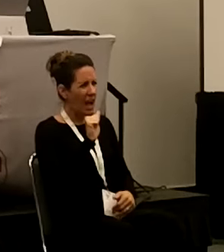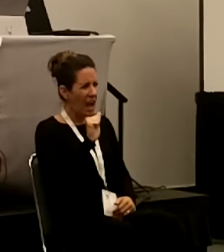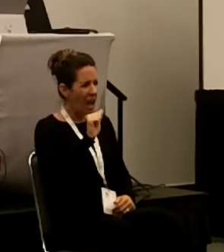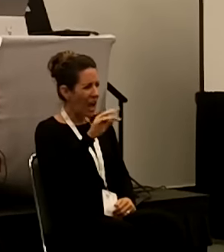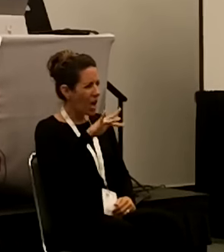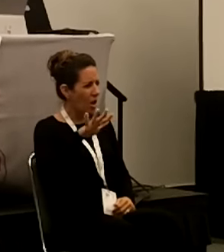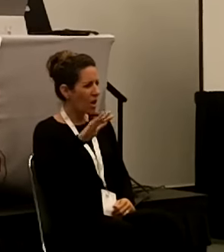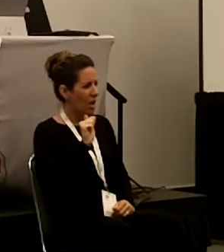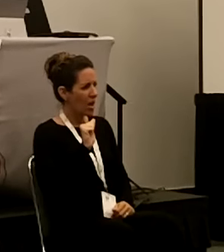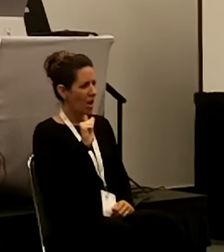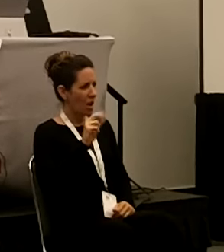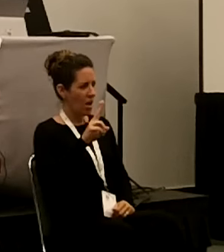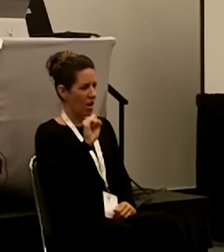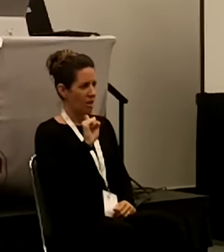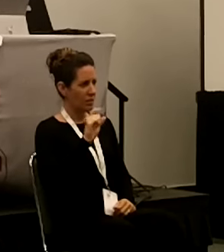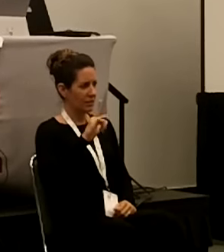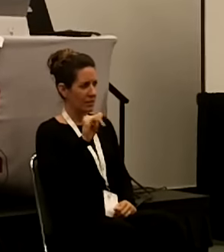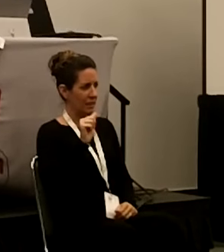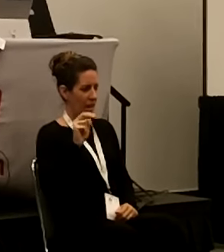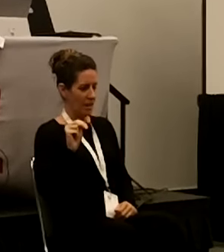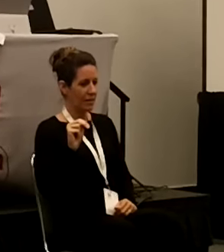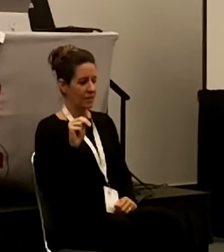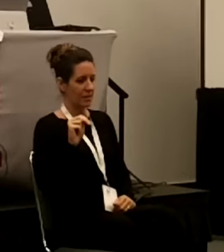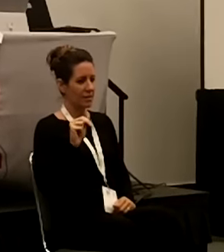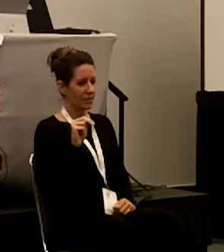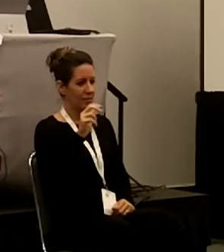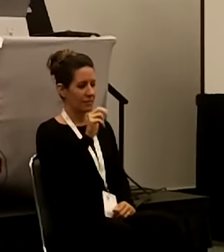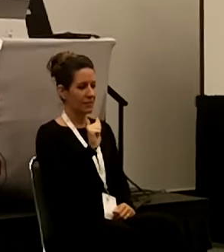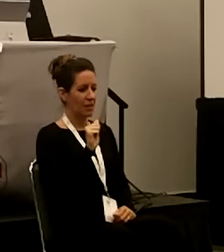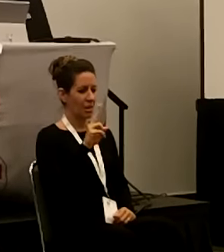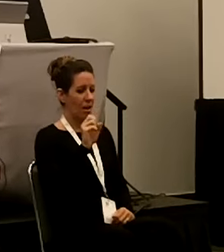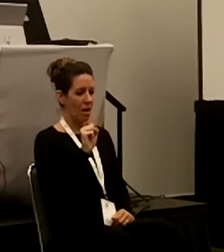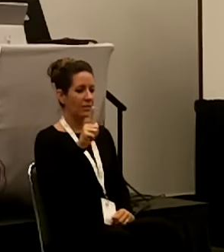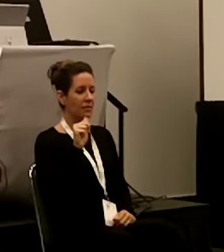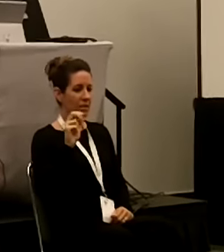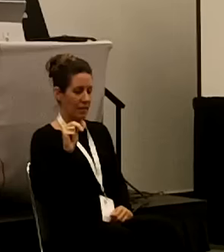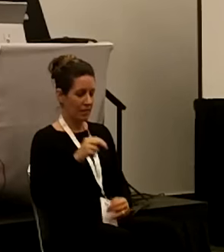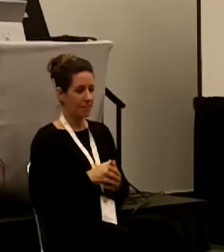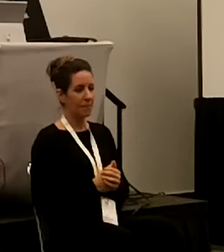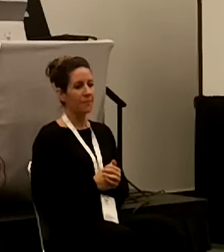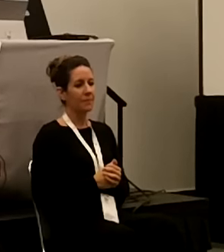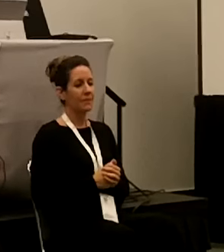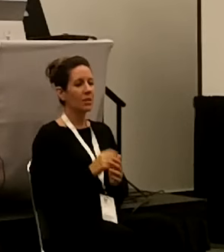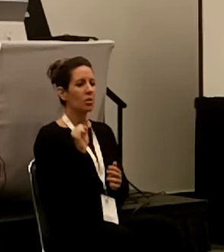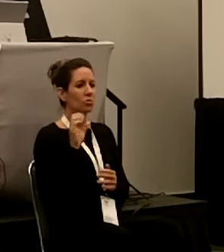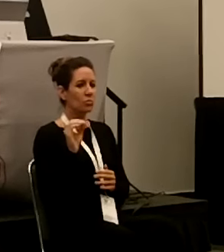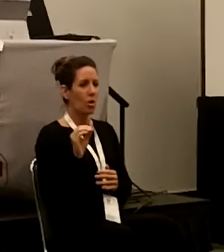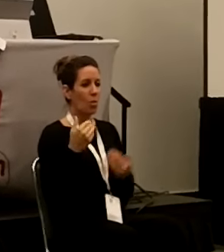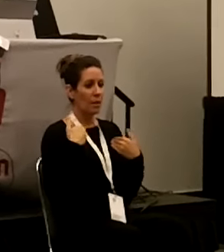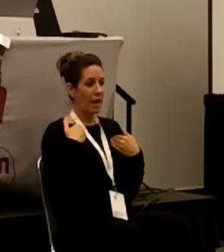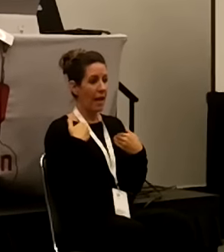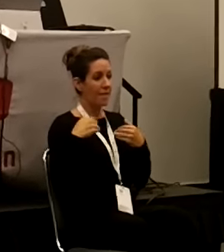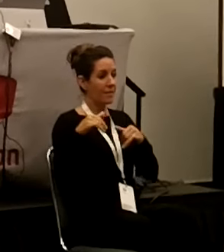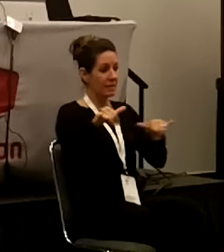I'm not quite sure. Something like that. Auslan, okay, but yeah, Australian Sign Language, so we have the same spoken language,